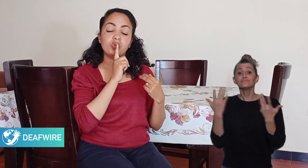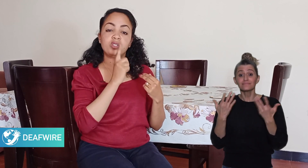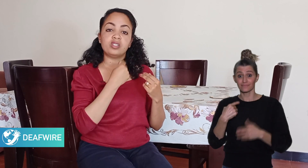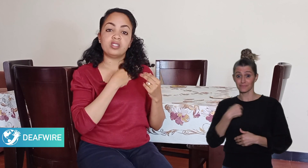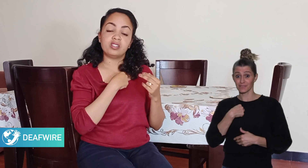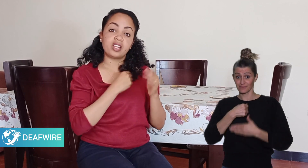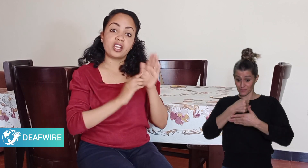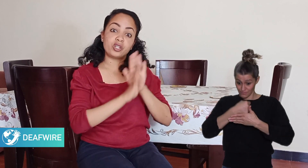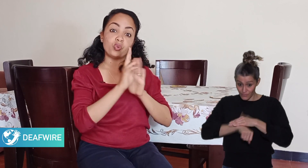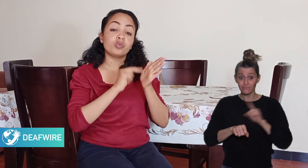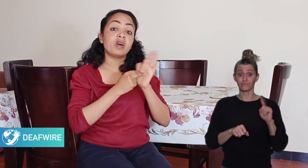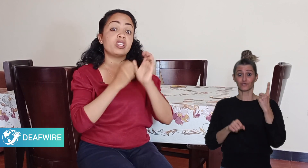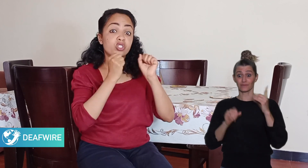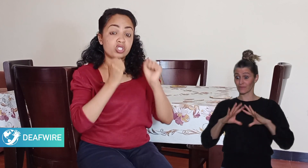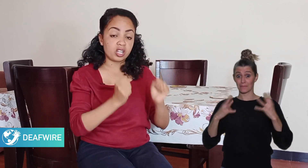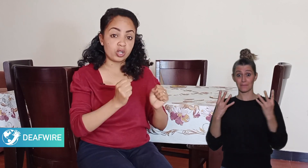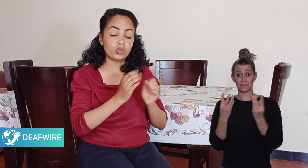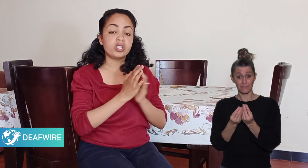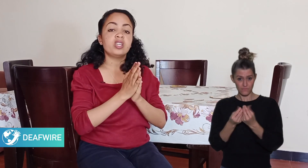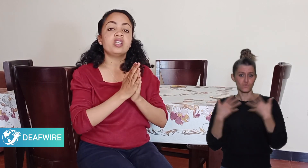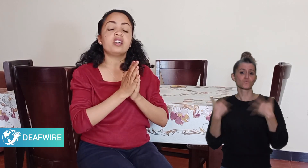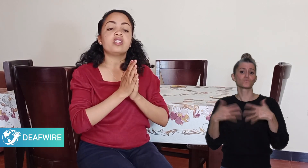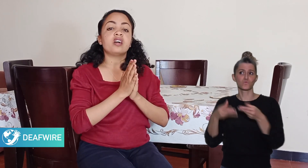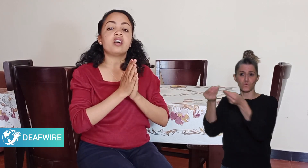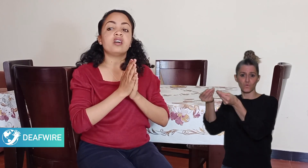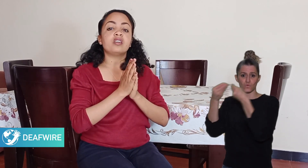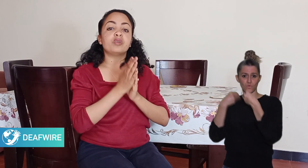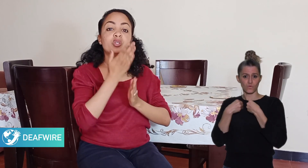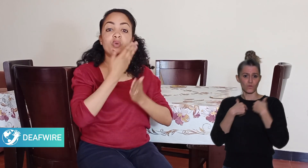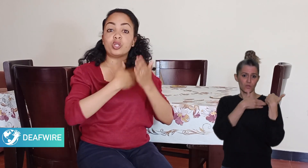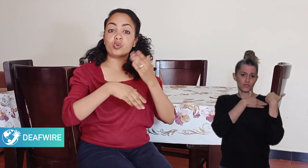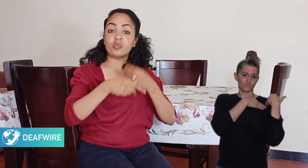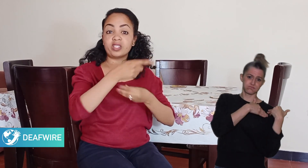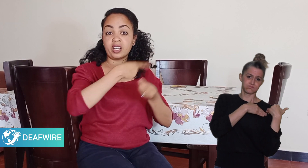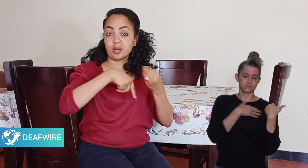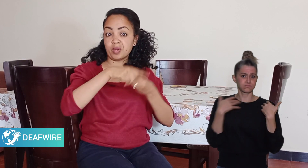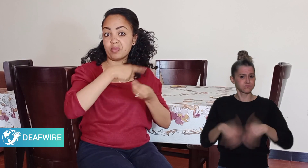Since I was the firstborn in my family, I was given